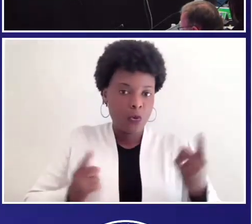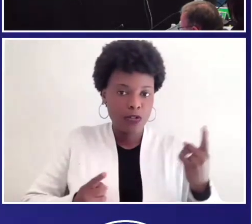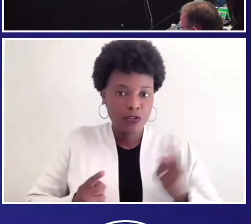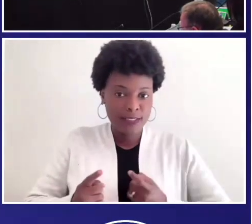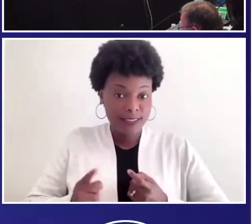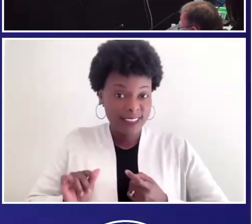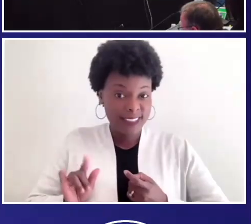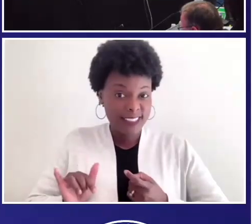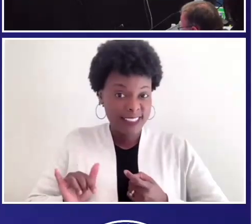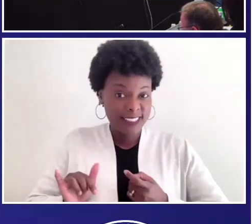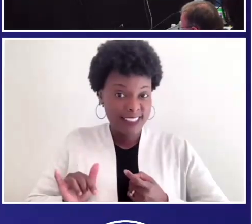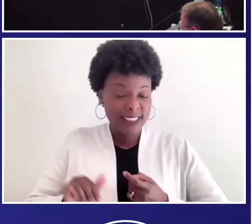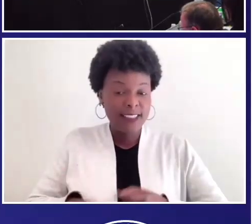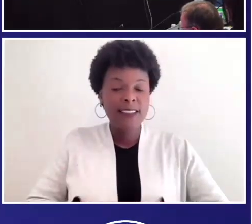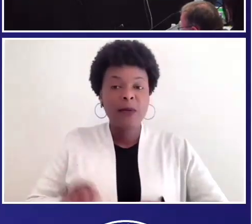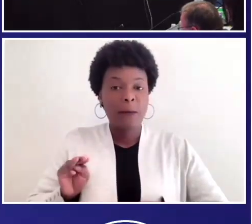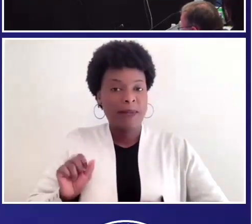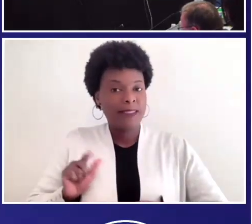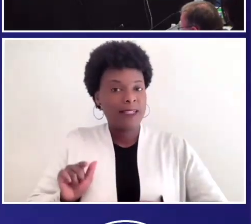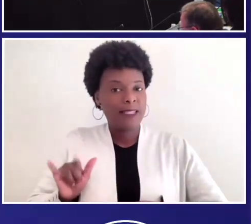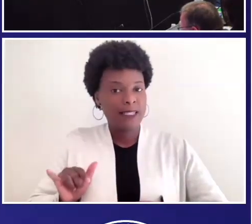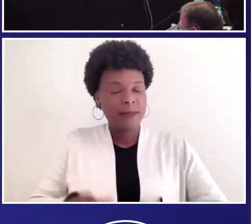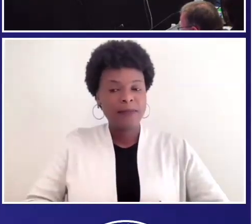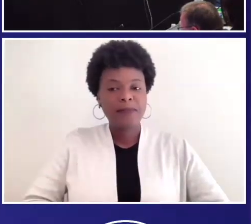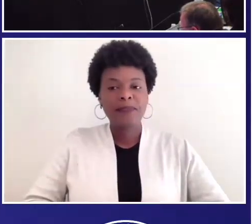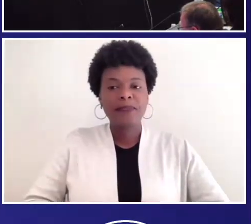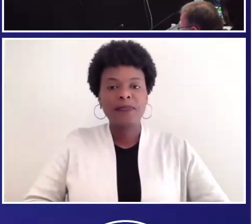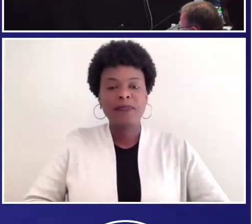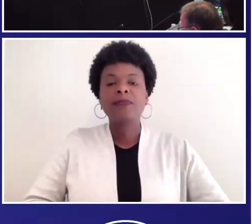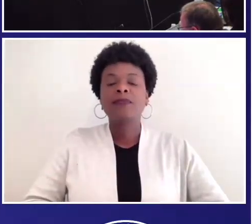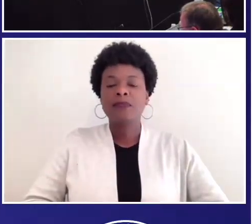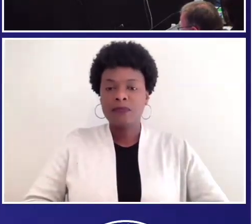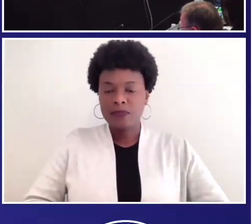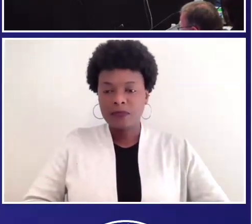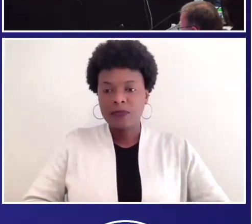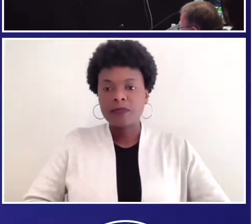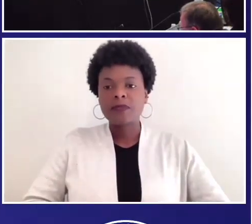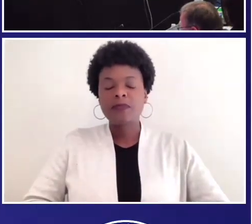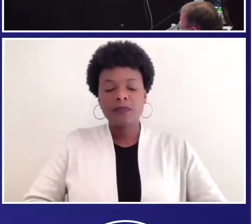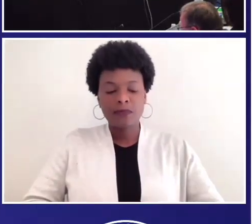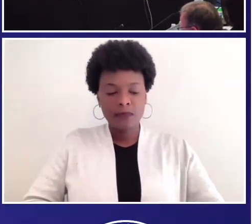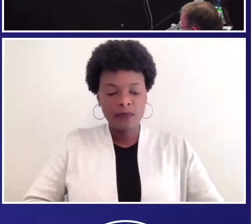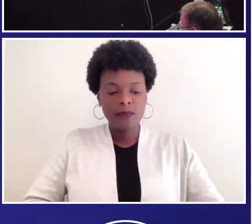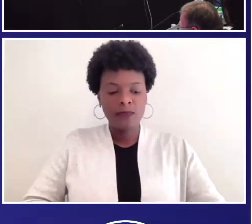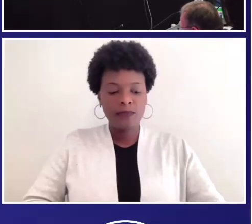Lilly. So yes, this is --